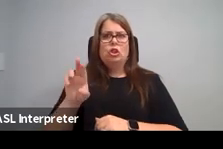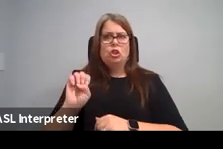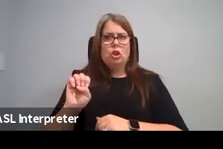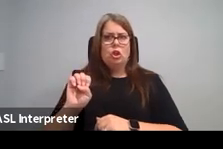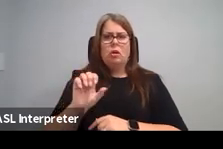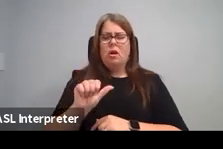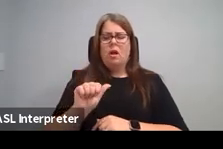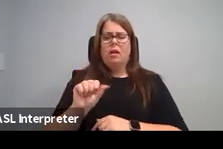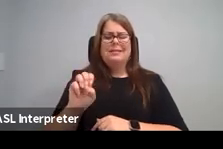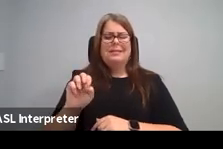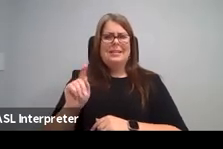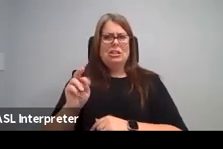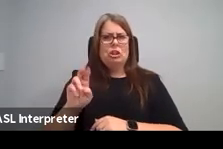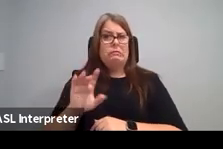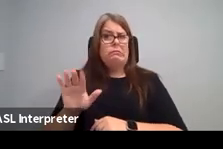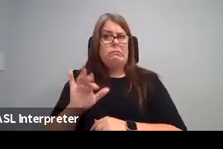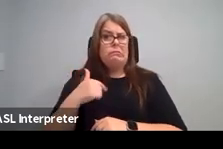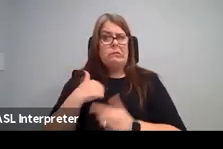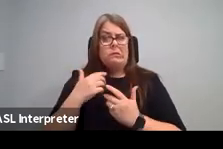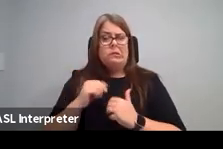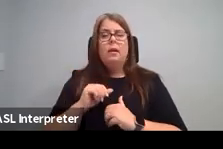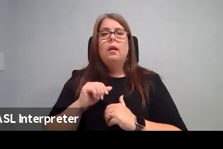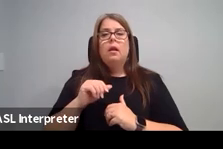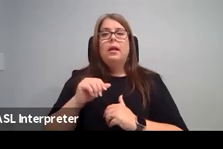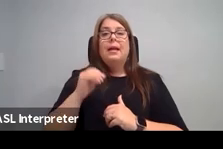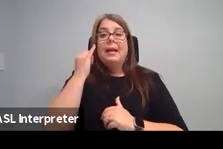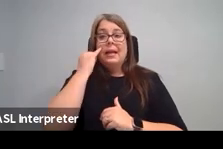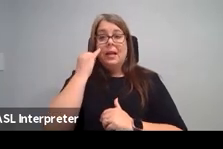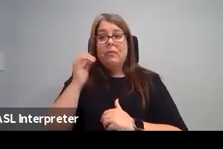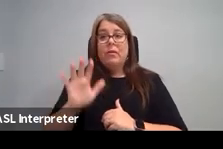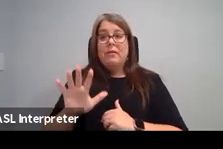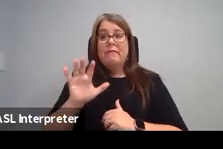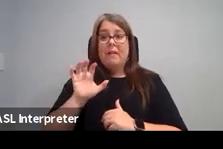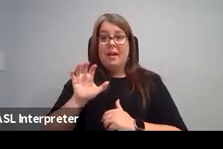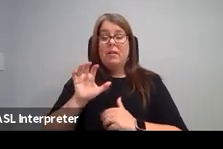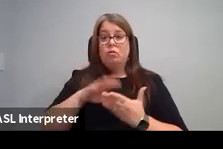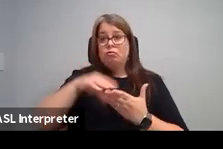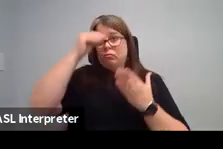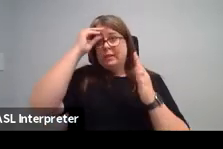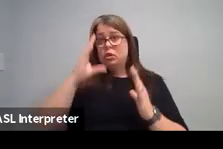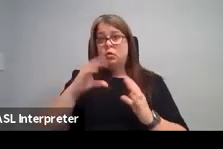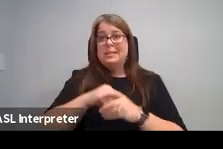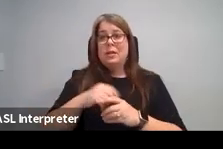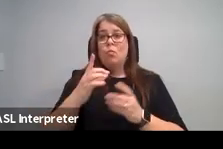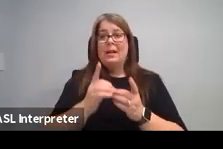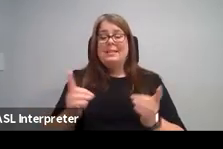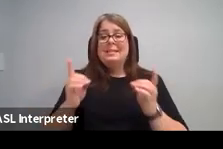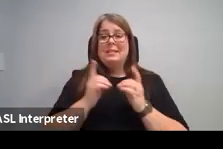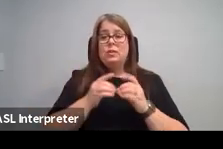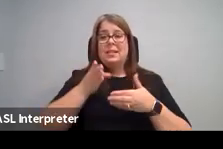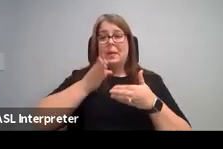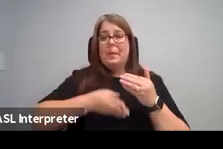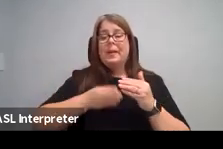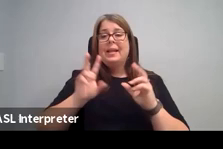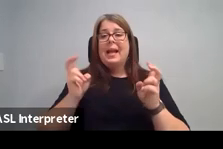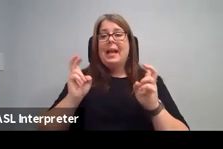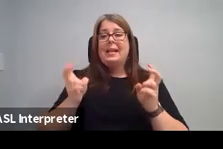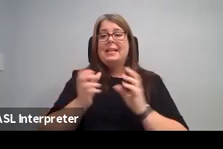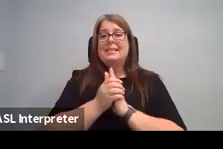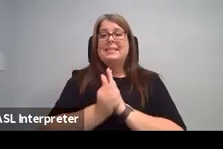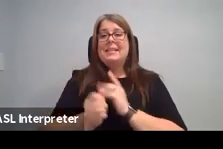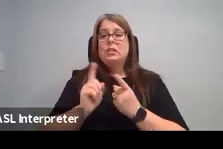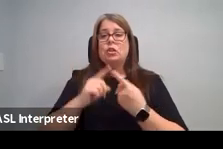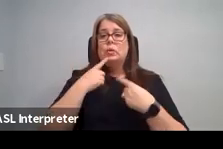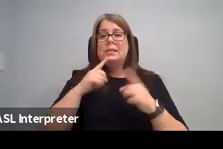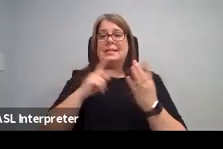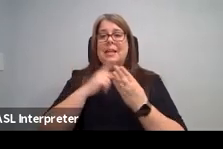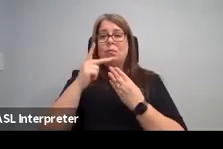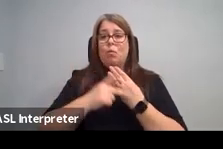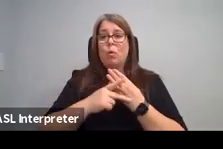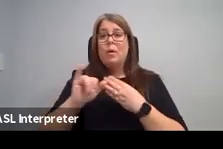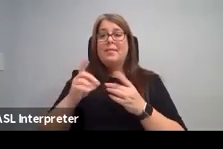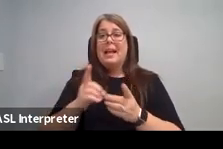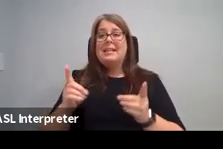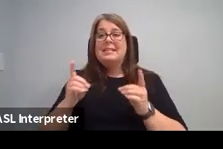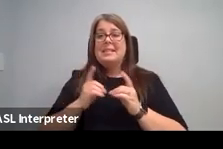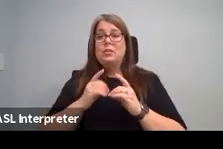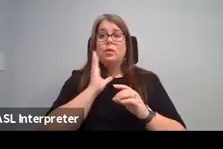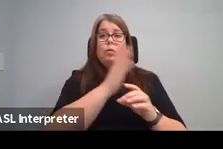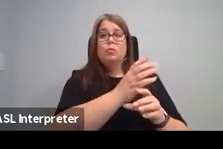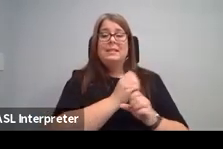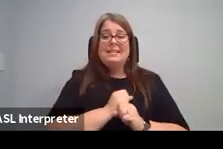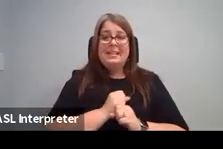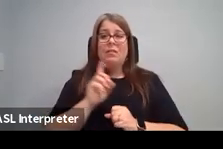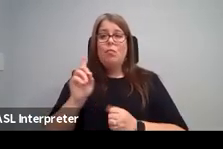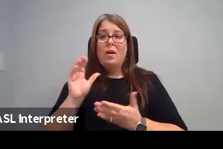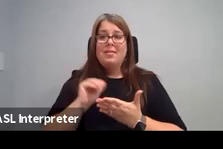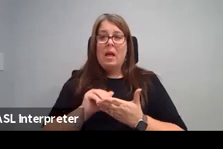Allison Frenzel : Where if 500 students in a district complete a free Career Readiness Program called skills to succeed that district receives an incentive of $1,000 so or that you know the program so